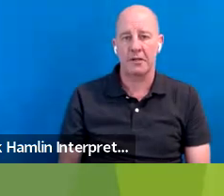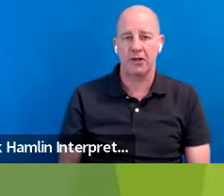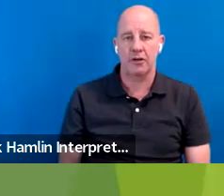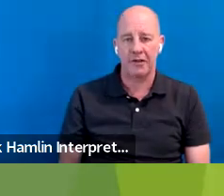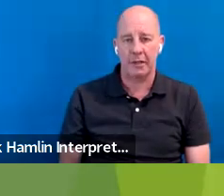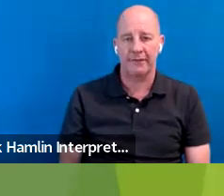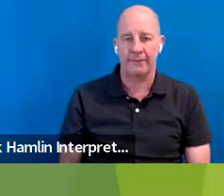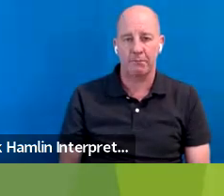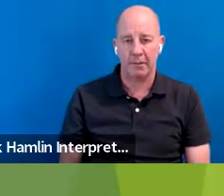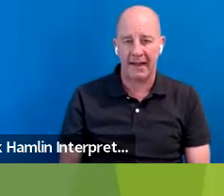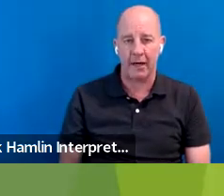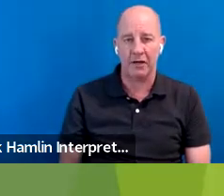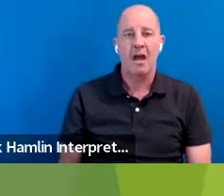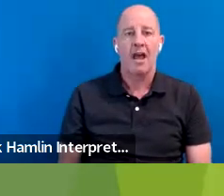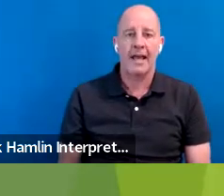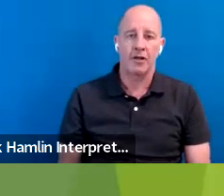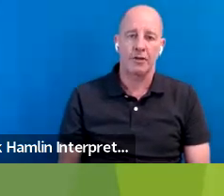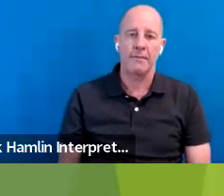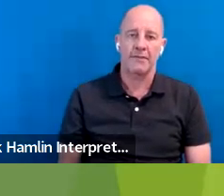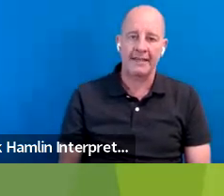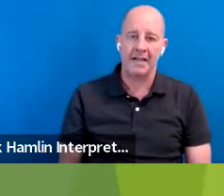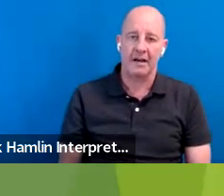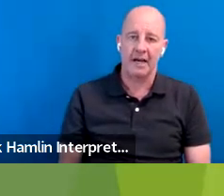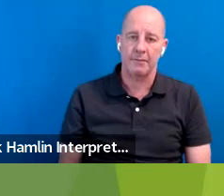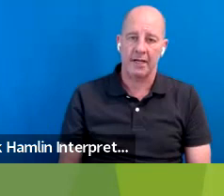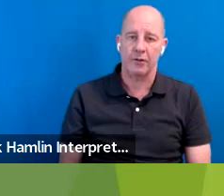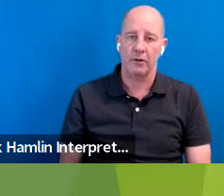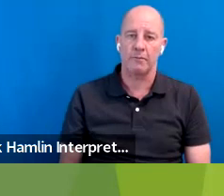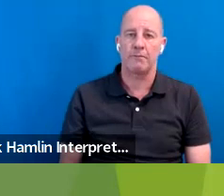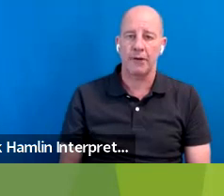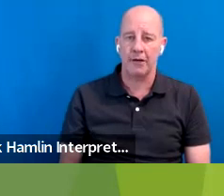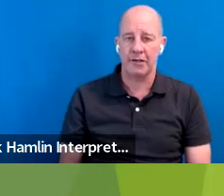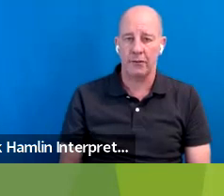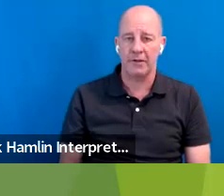to make sure that they are prepared, and you can take that time to make sure prior to the